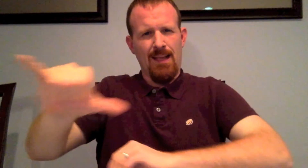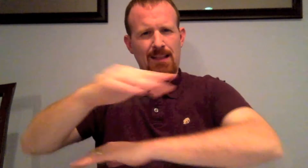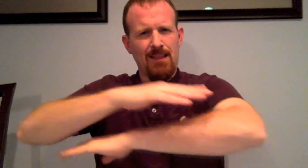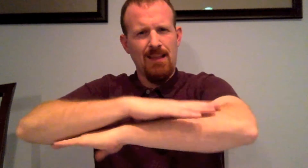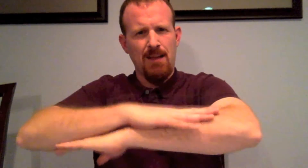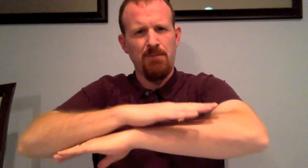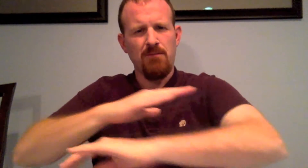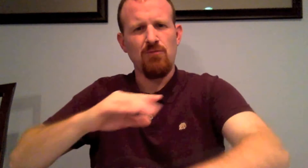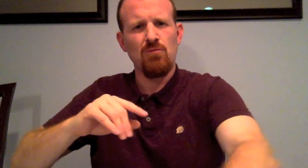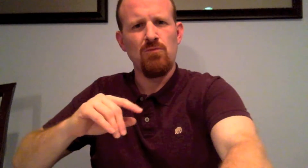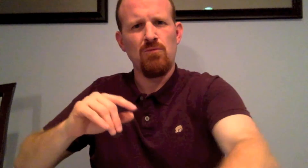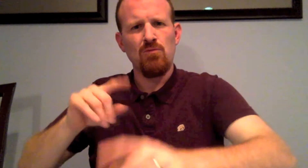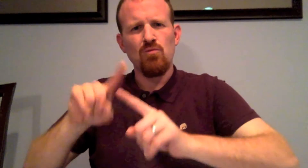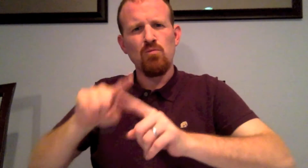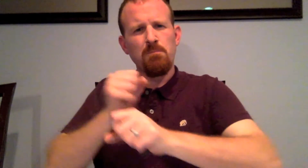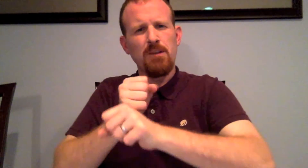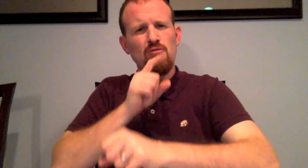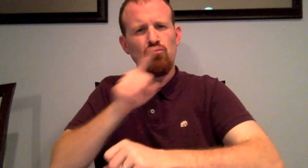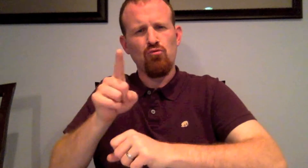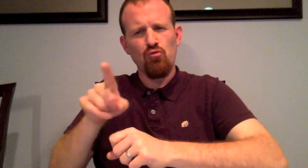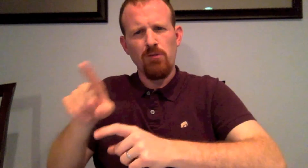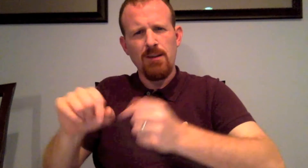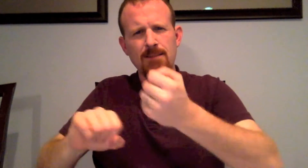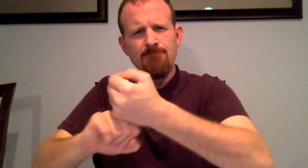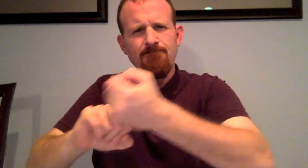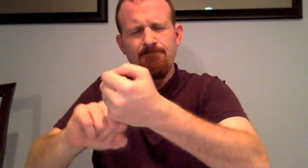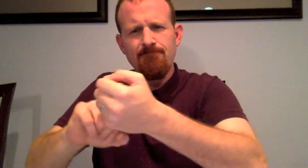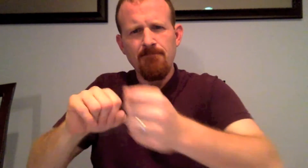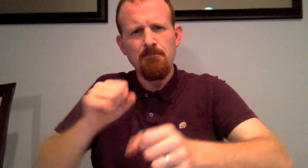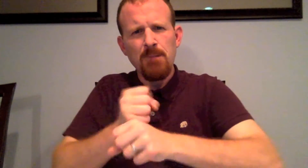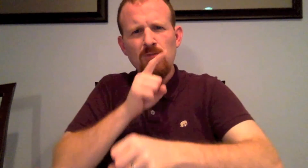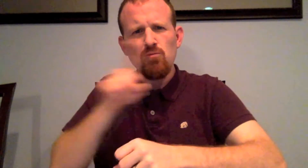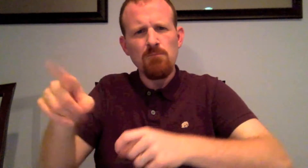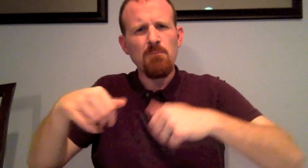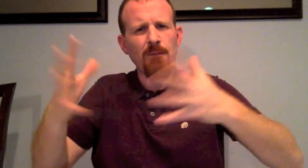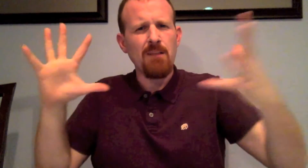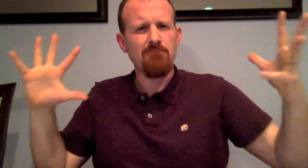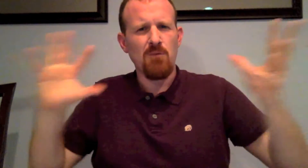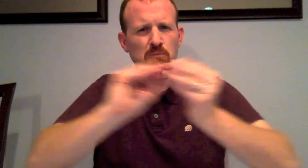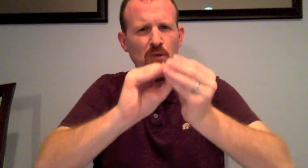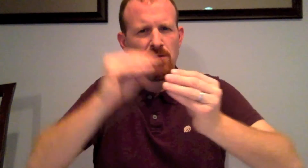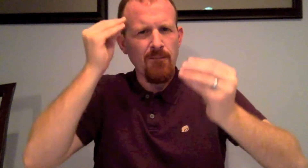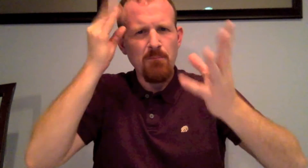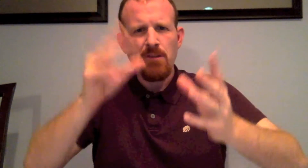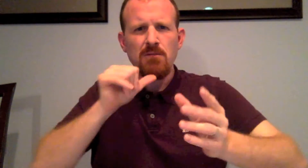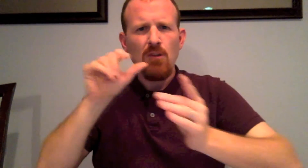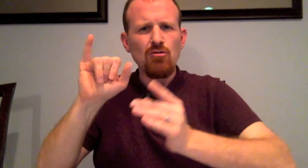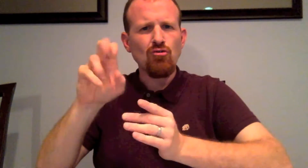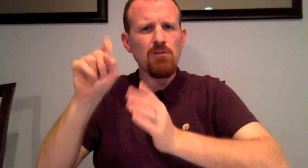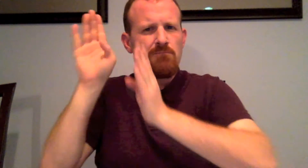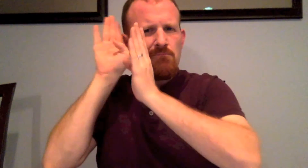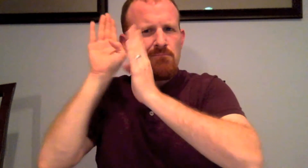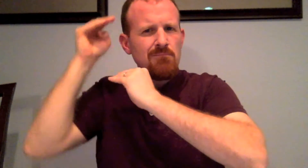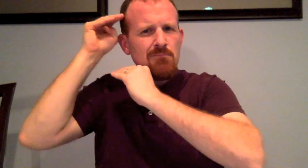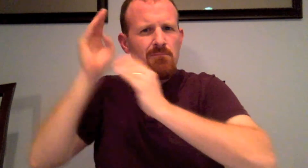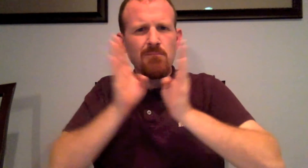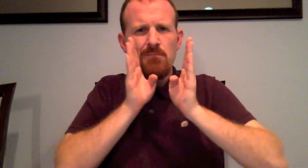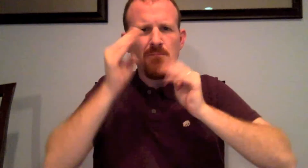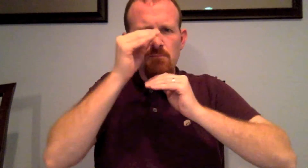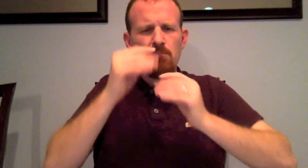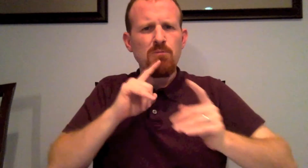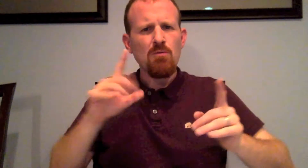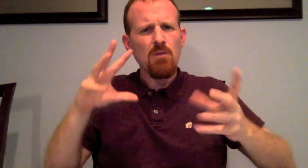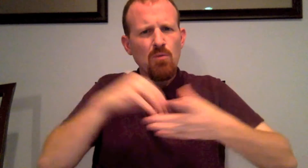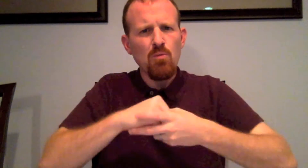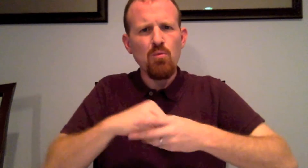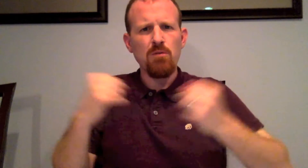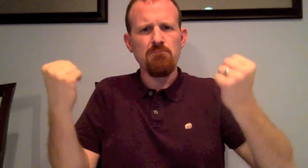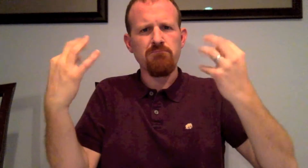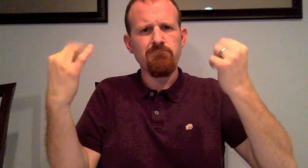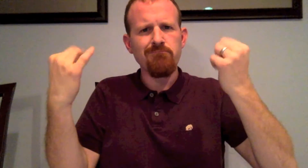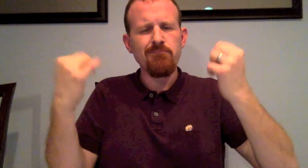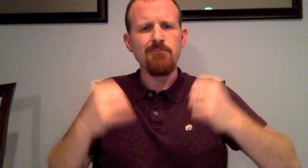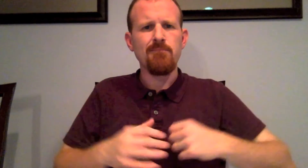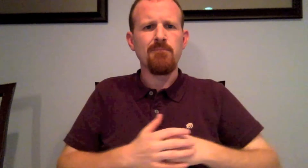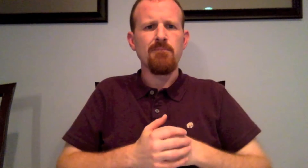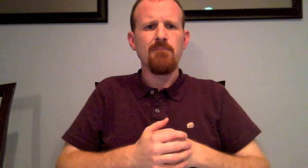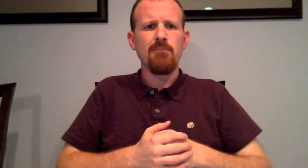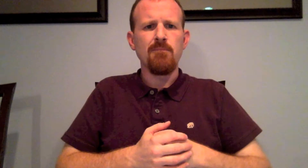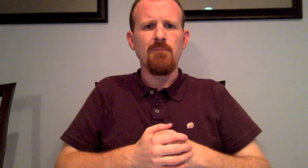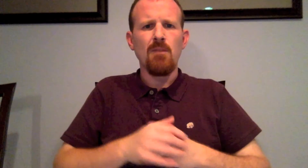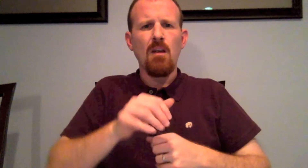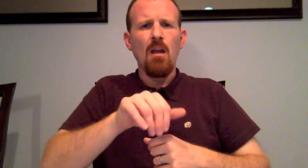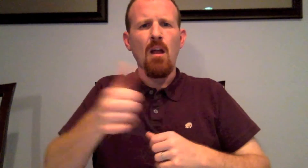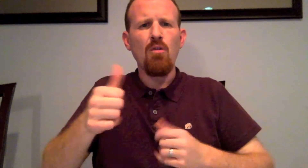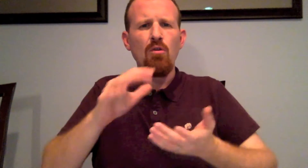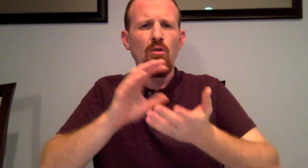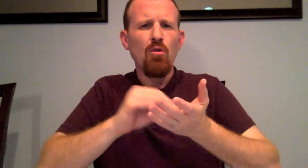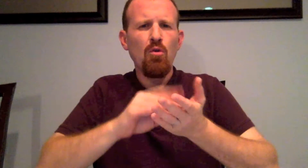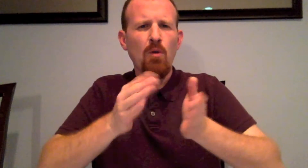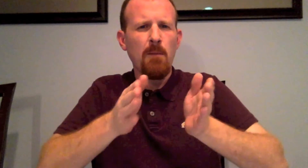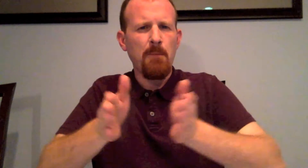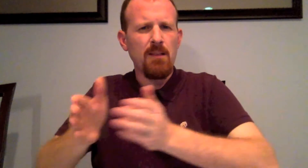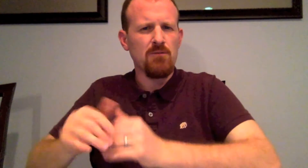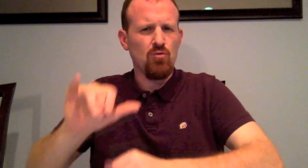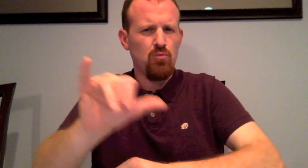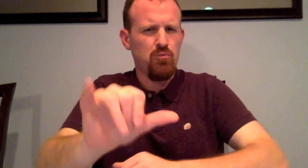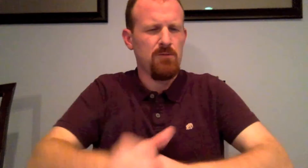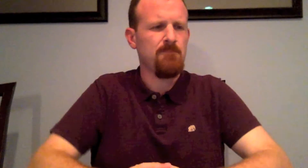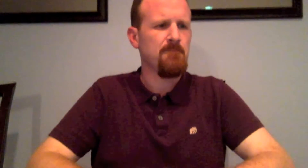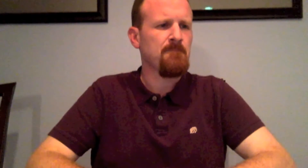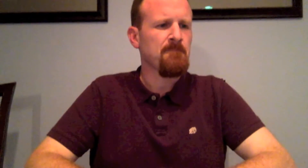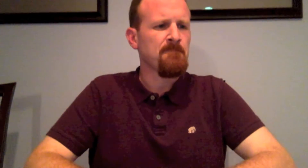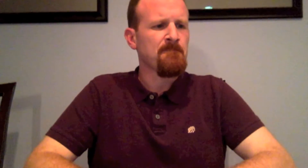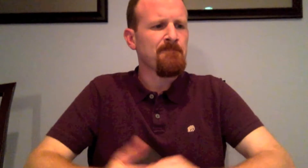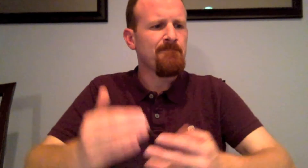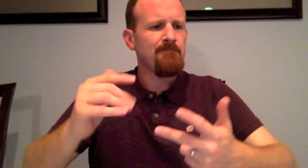sitting at the EHDI table, advocating for comprehensive information to be provided that includes sign language and pedagogies, instead of offering hearing and speech resources only.